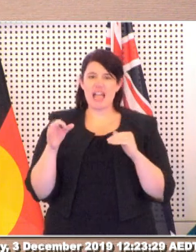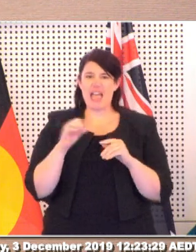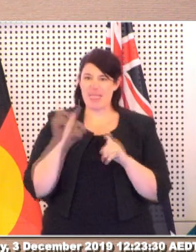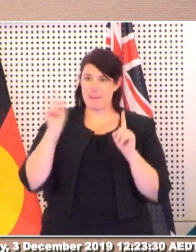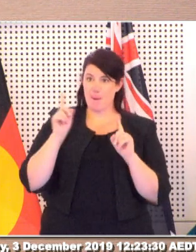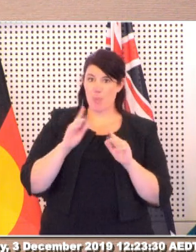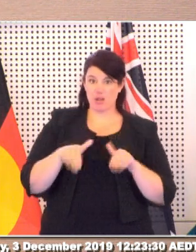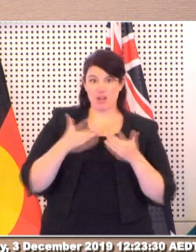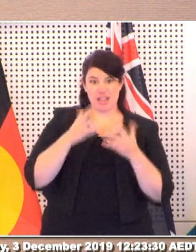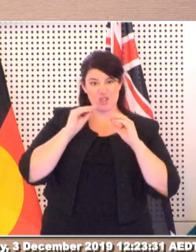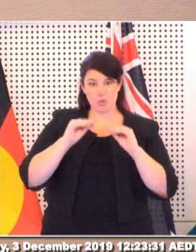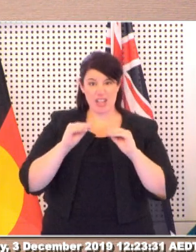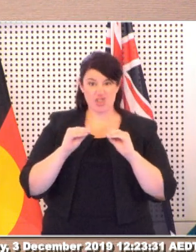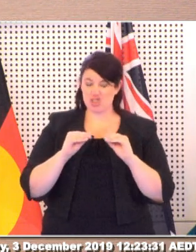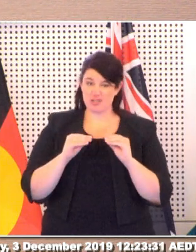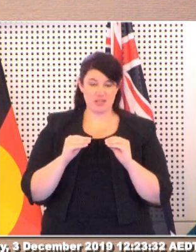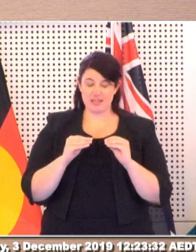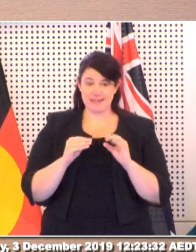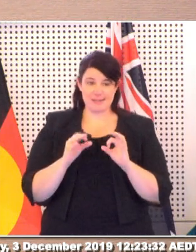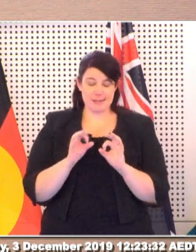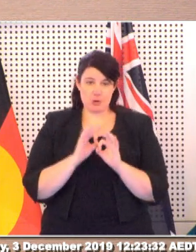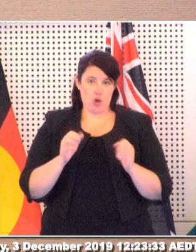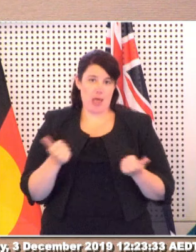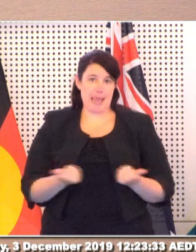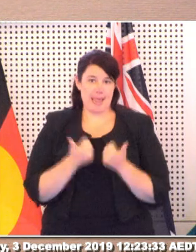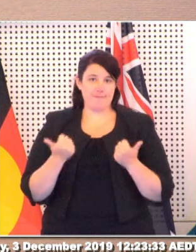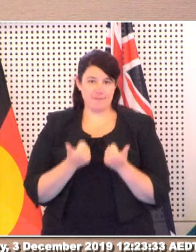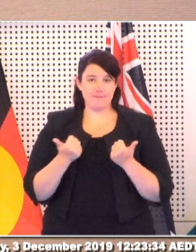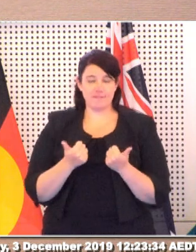The NDIS has not done well for us in terms of training and development of the